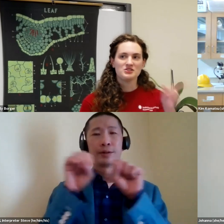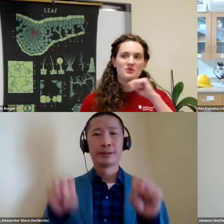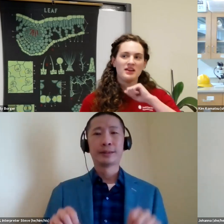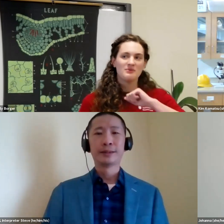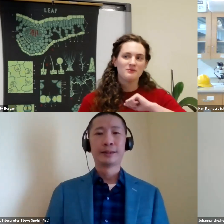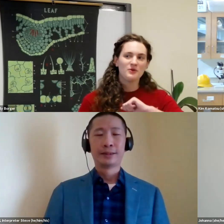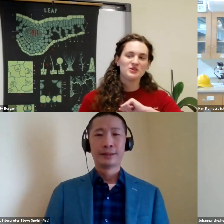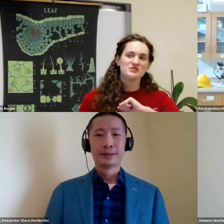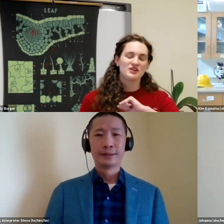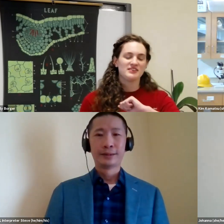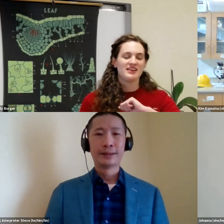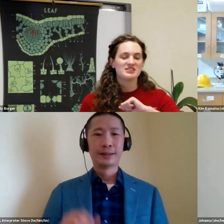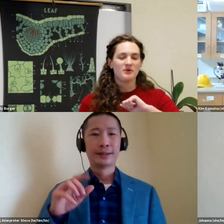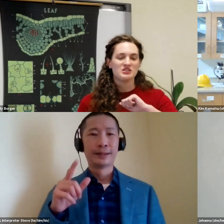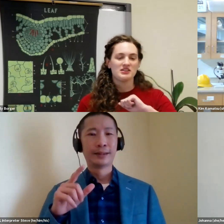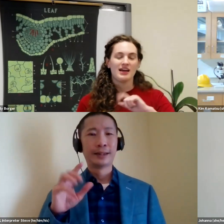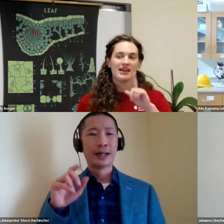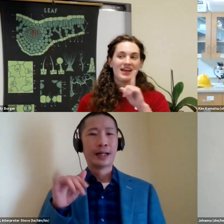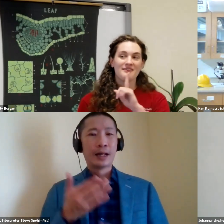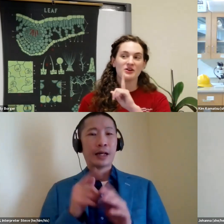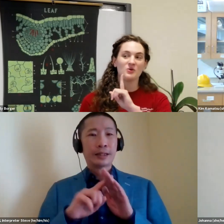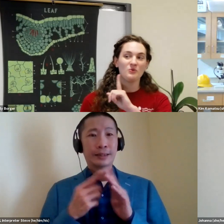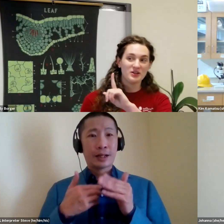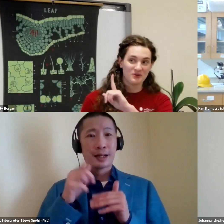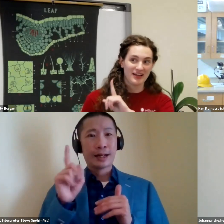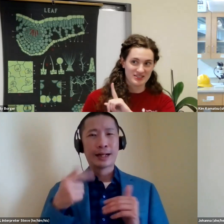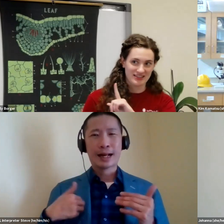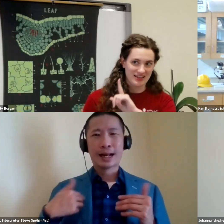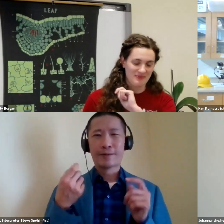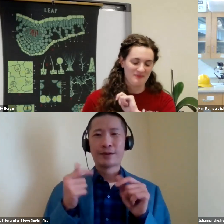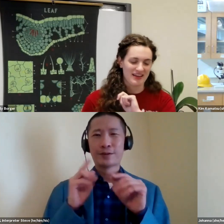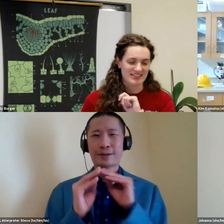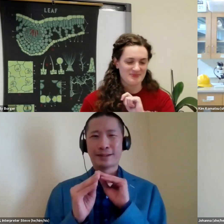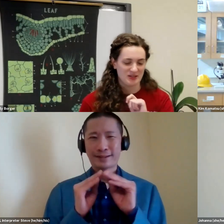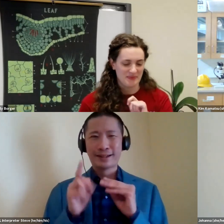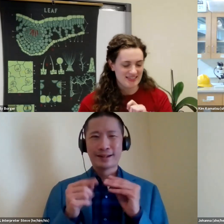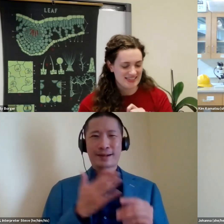Emily Borger: And Joanna before you start the next question, I have a quick correction about my experiment.